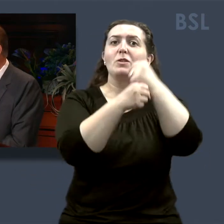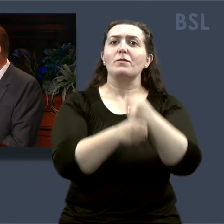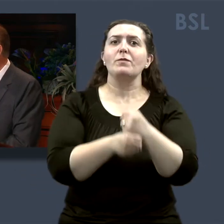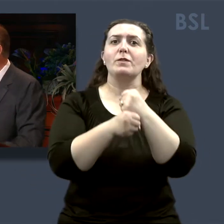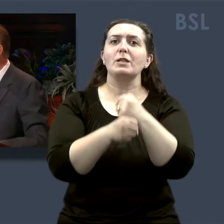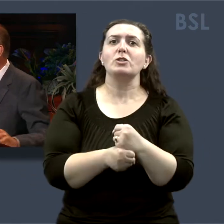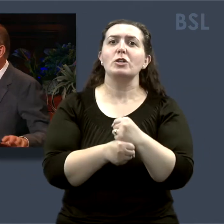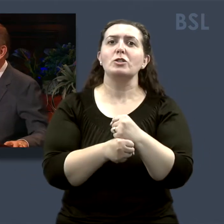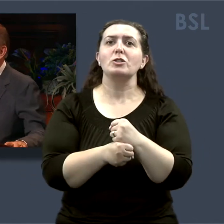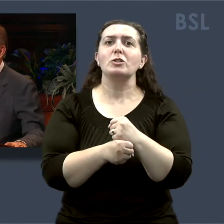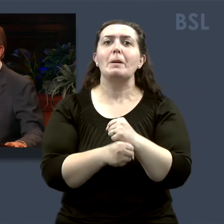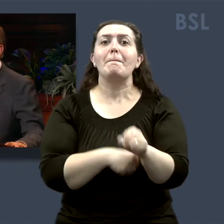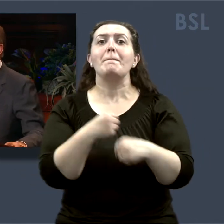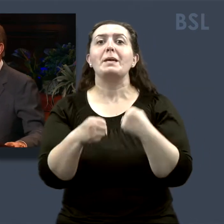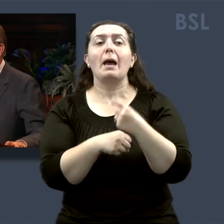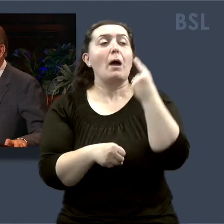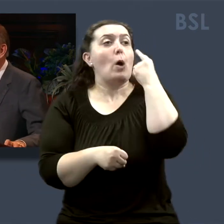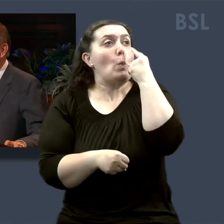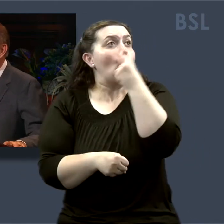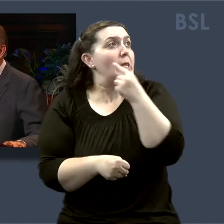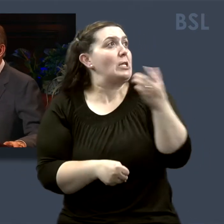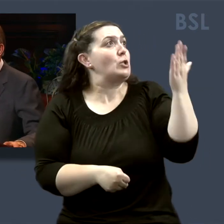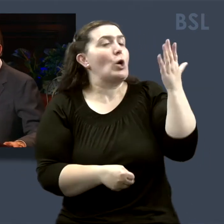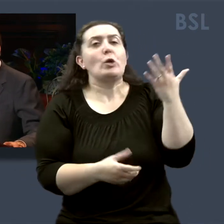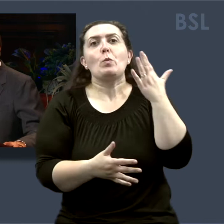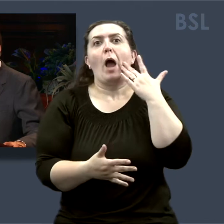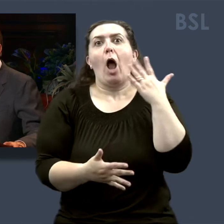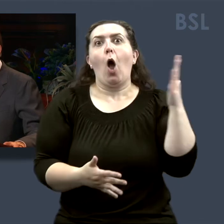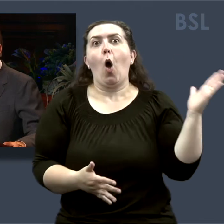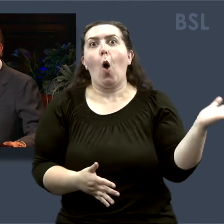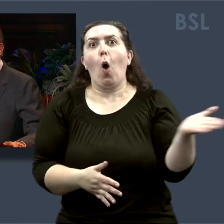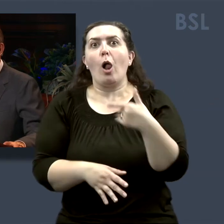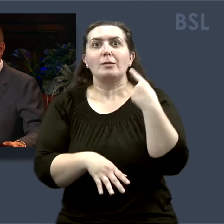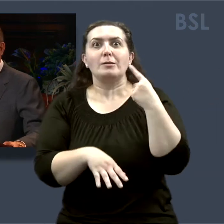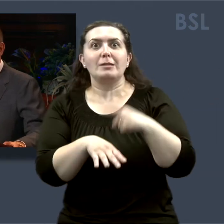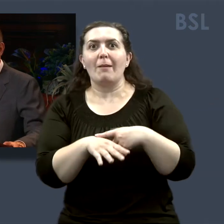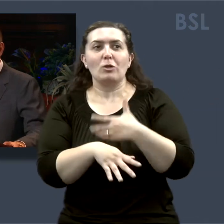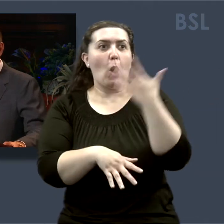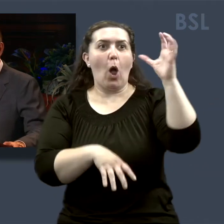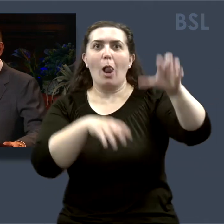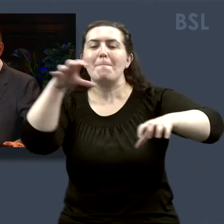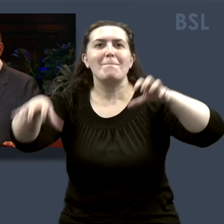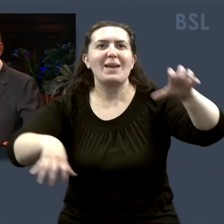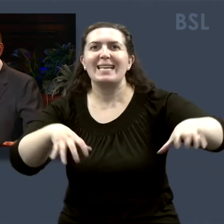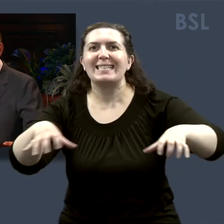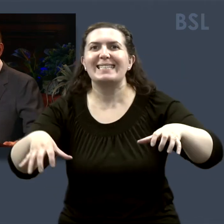Members of the Church stand as witnesses of God at all times, in all things, and in all places.